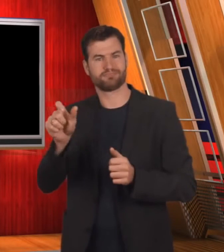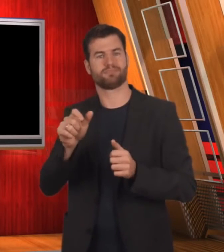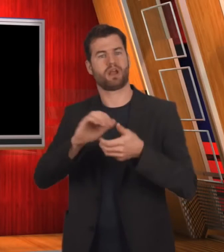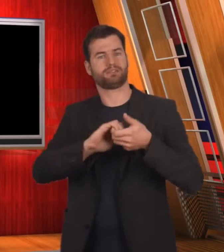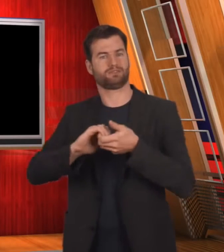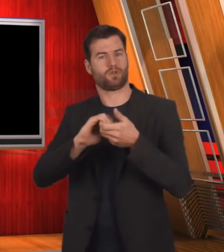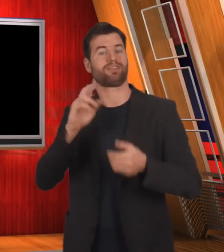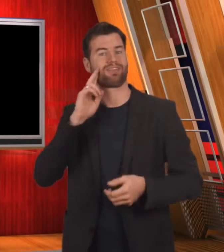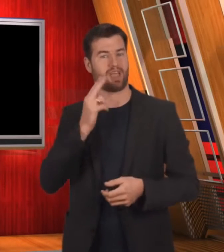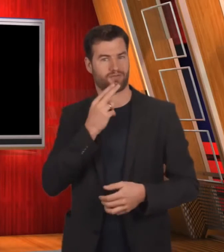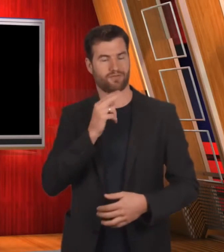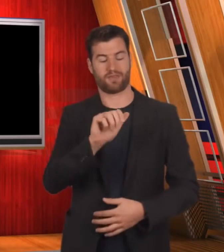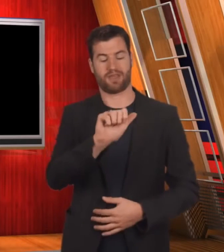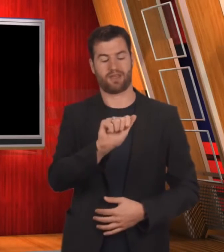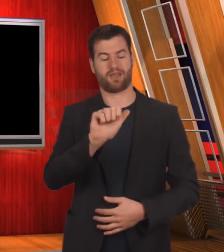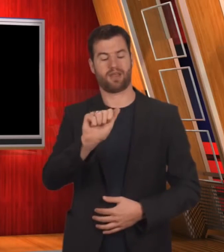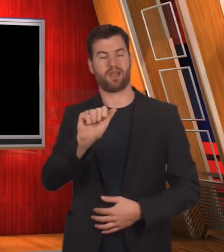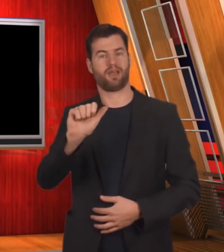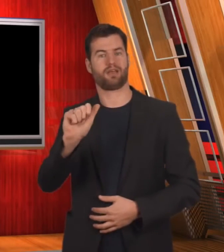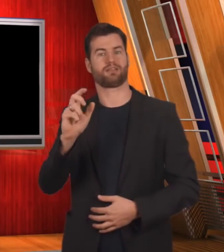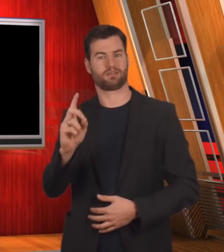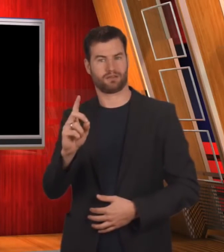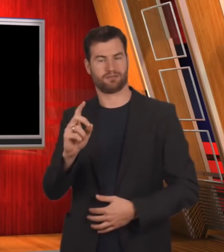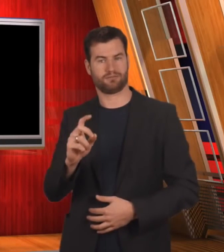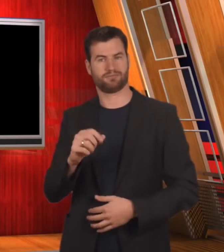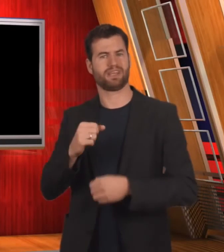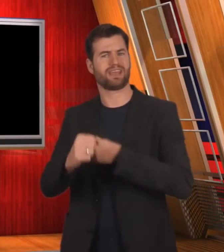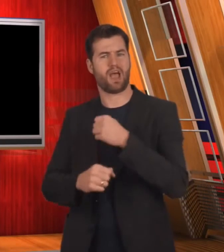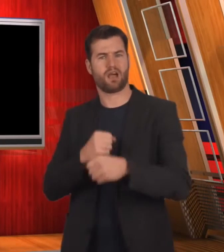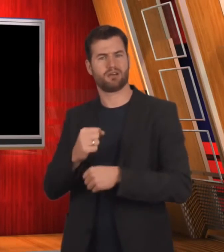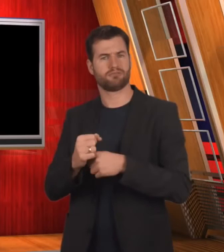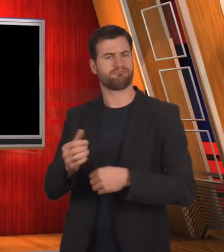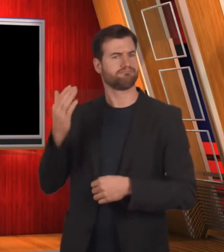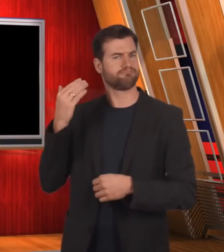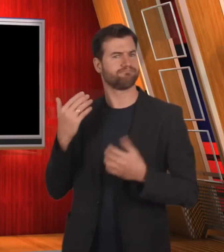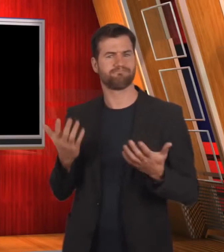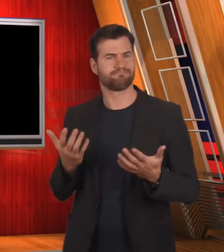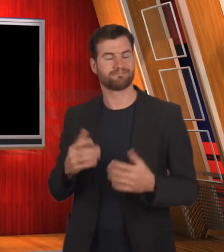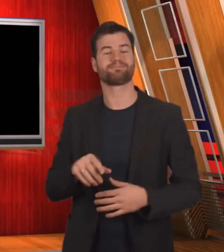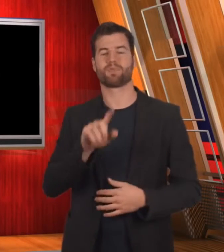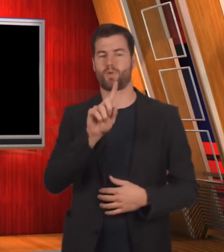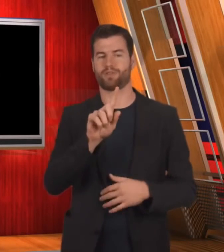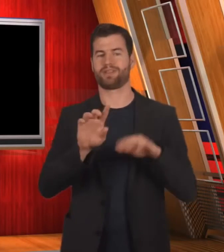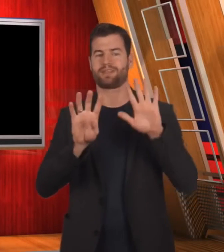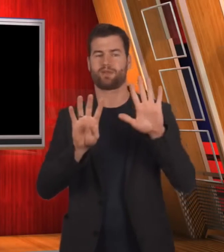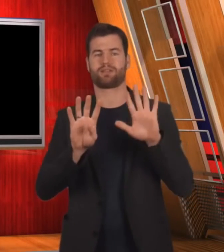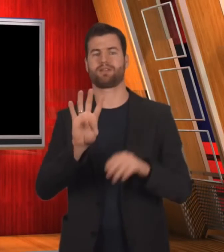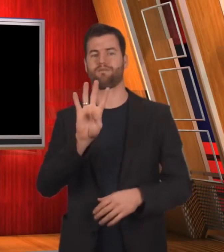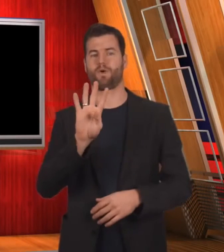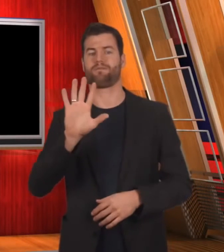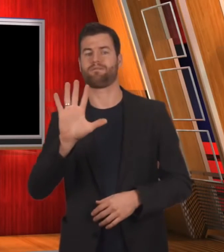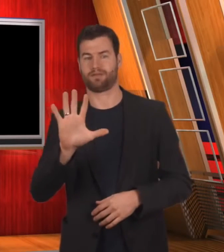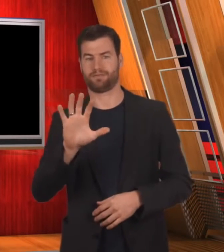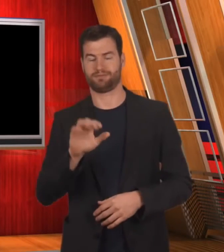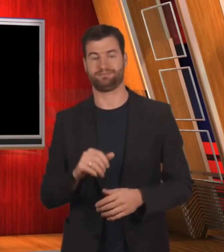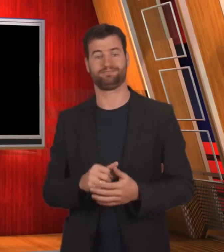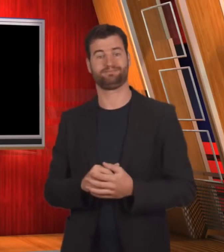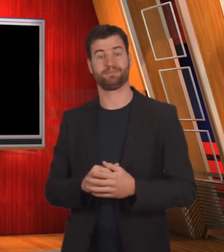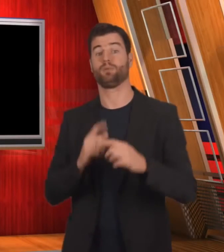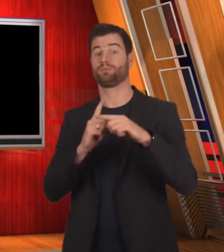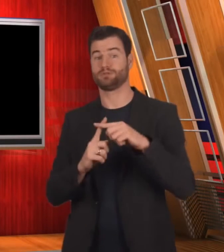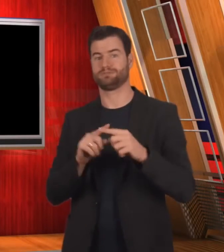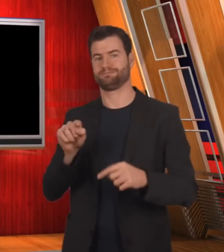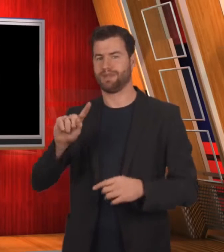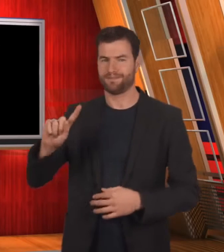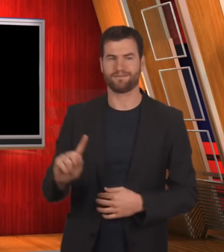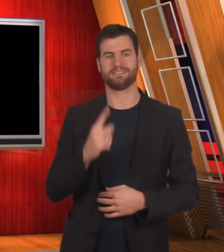the Deaf (AAAD) in 1945 and became the